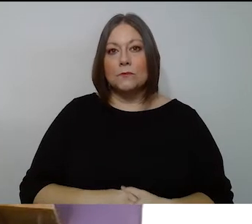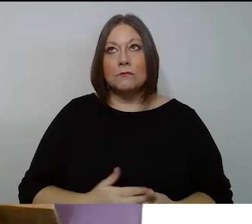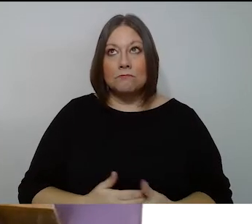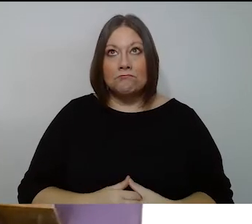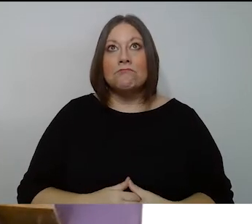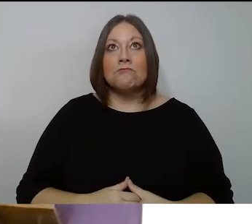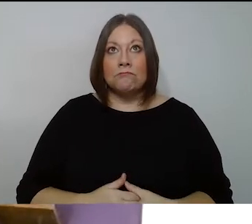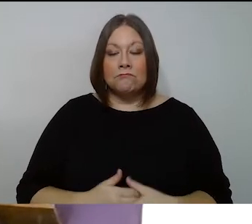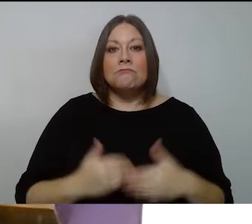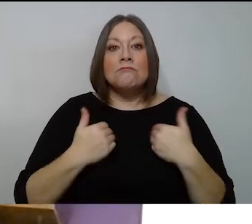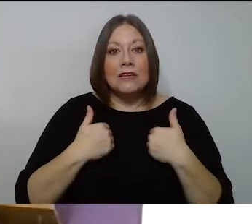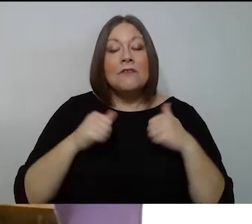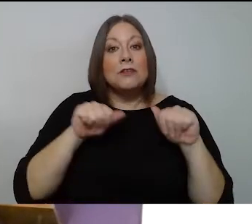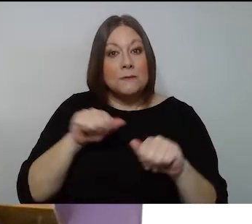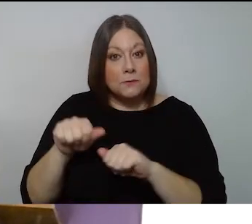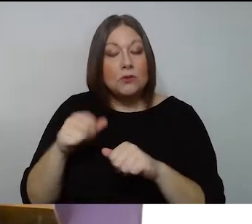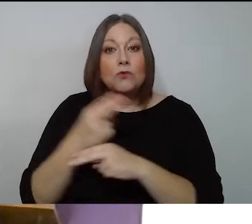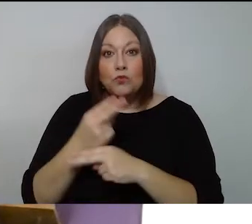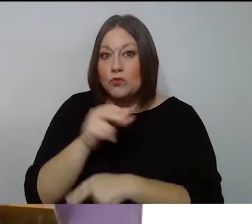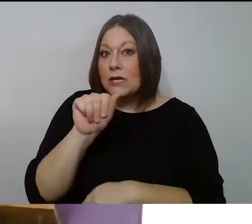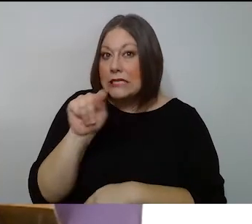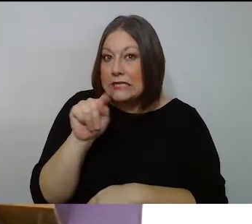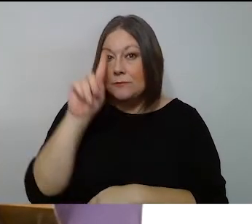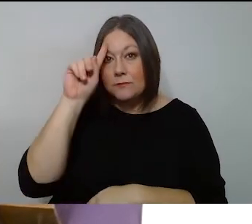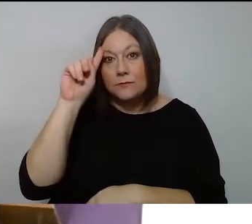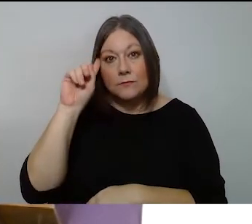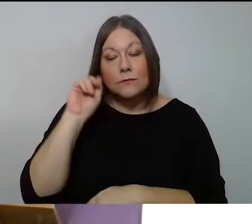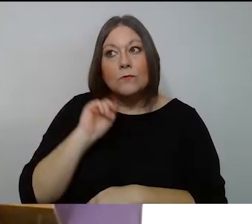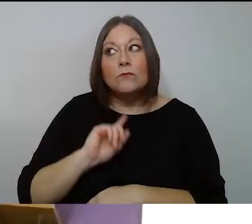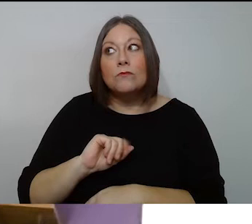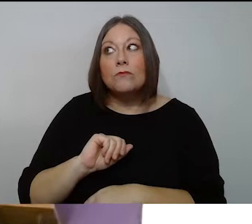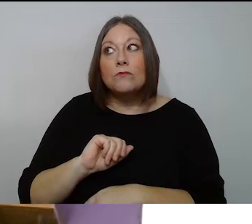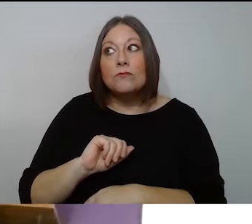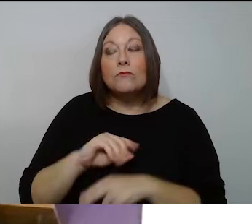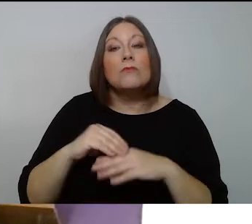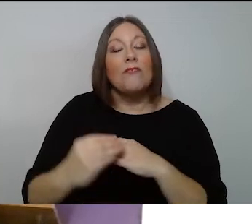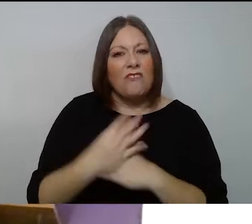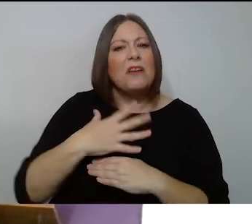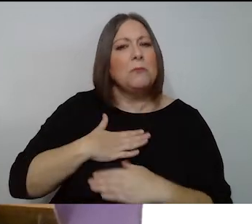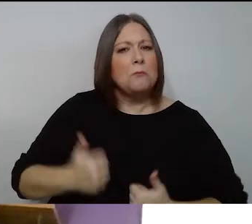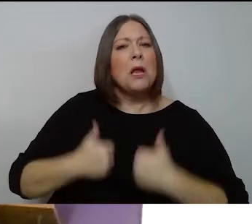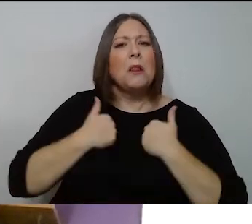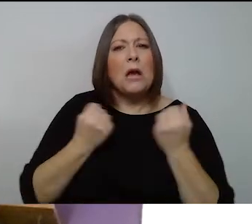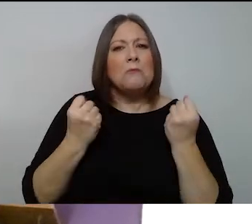Leatrice: Having the ability to use AT has affected my life in many positive ways.